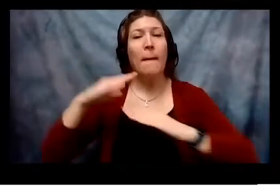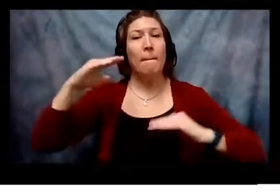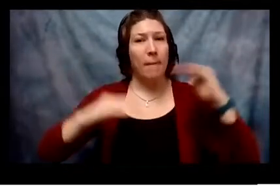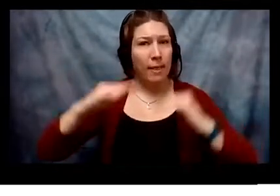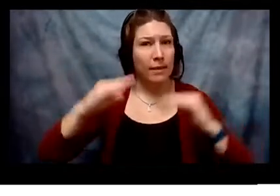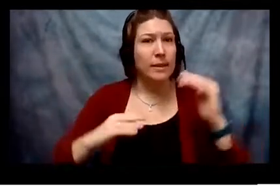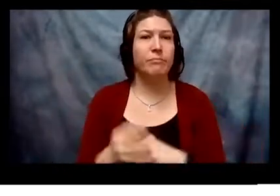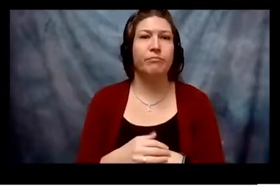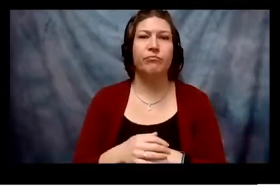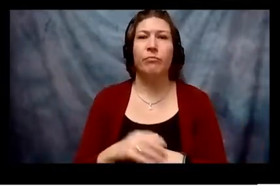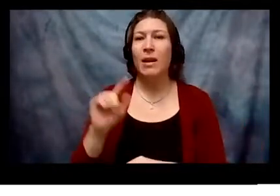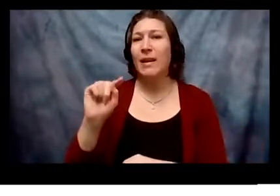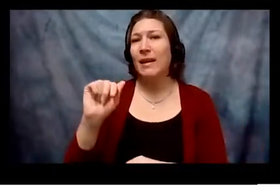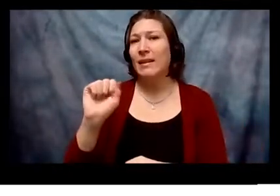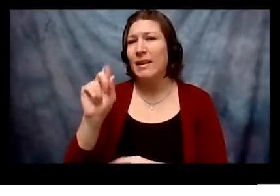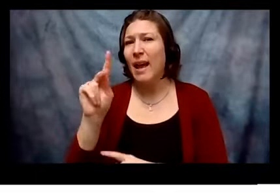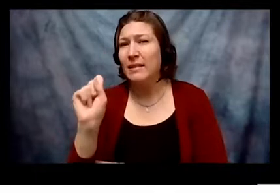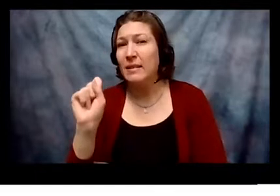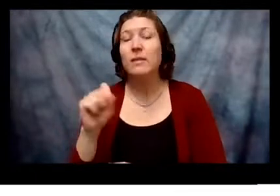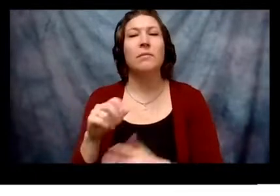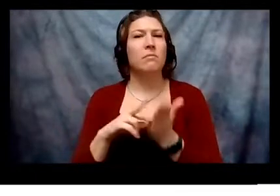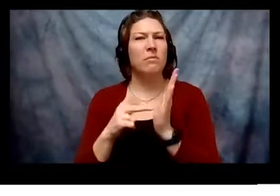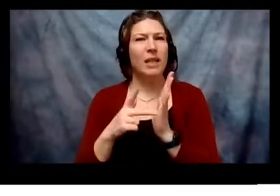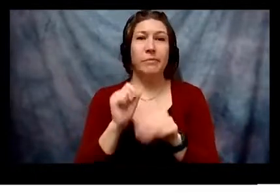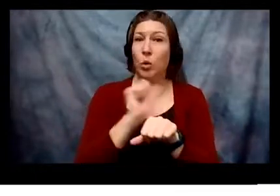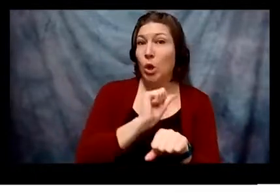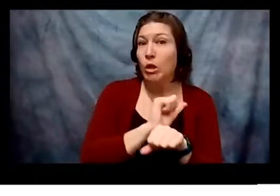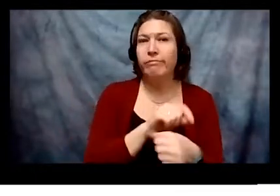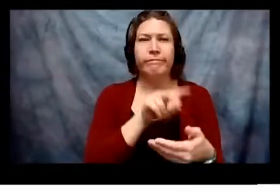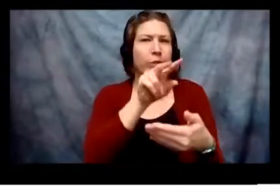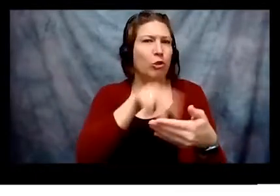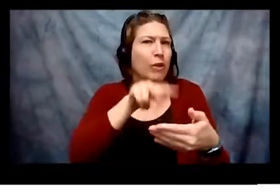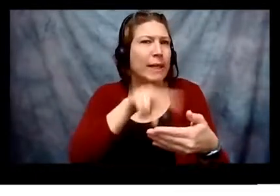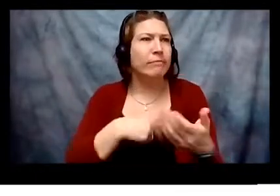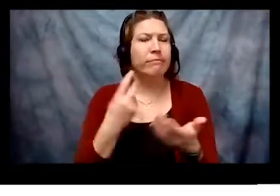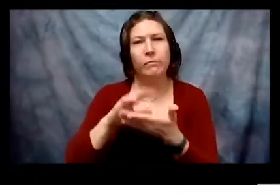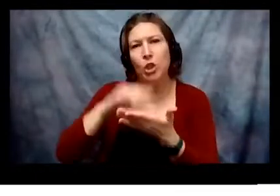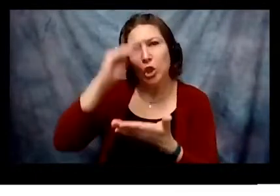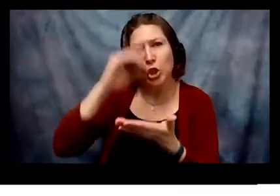Tasks. Working. Reading, learning, cooking,